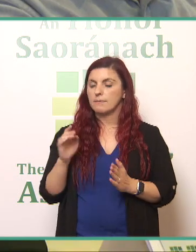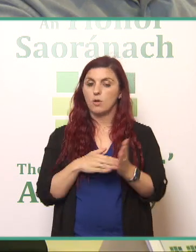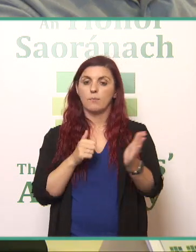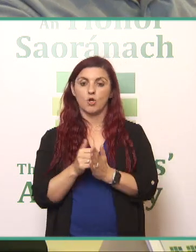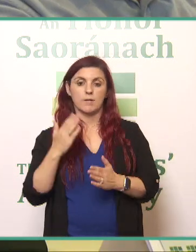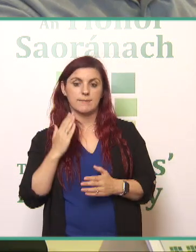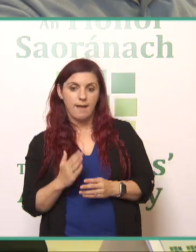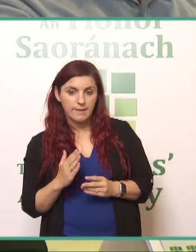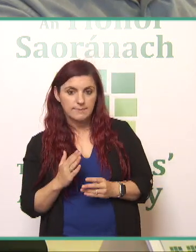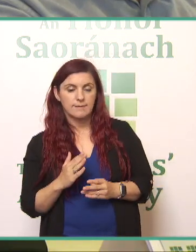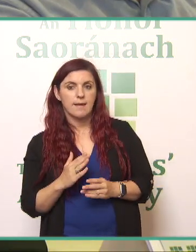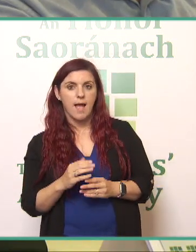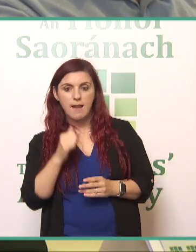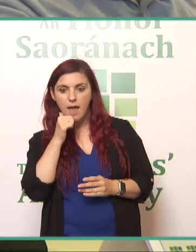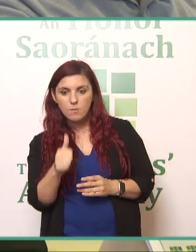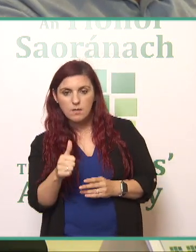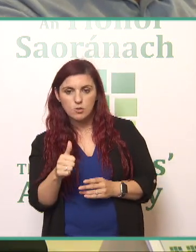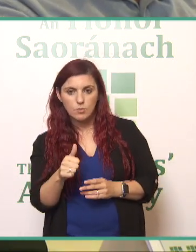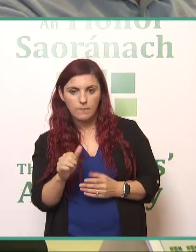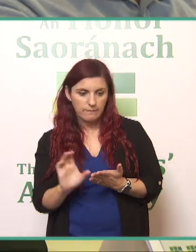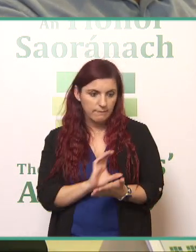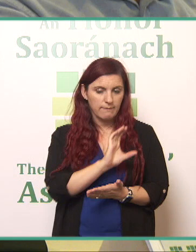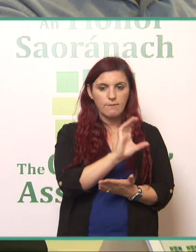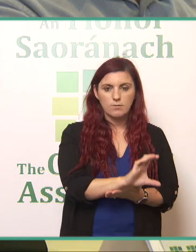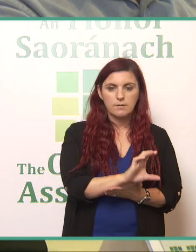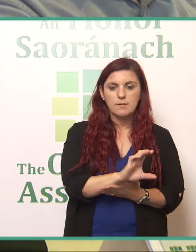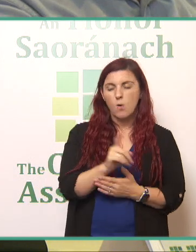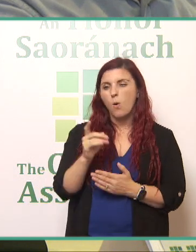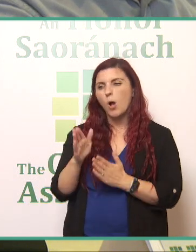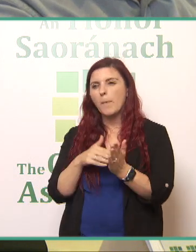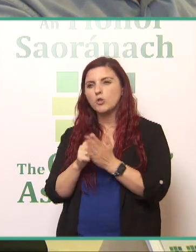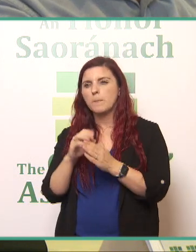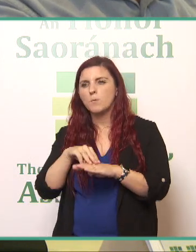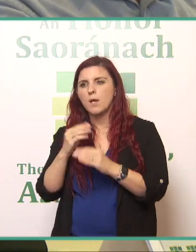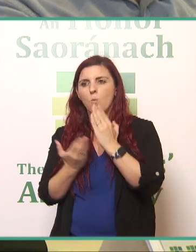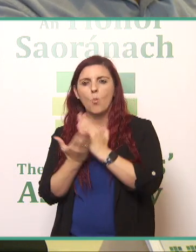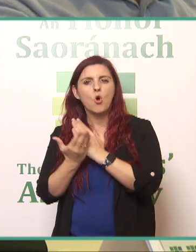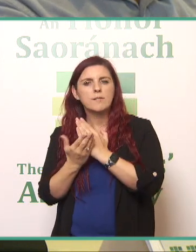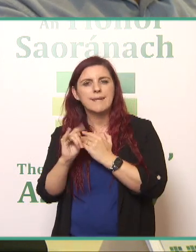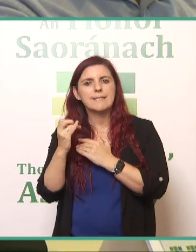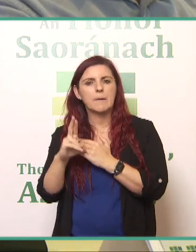Our commercial activity is largely based on wood and Timber Wood Products, and we're